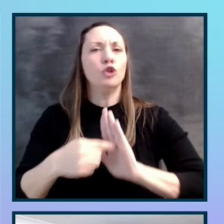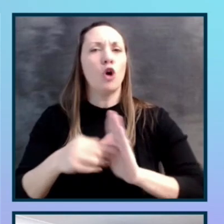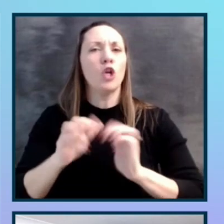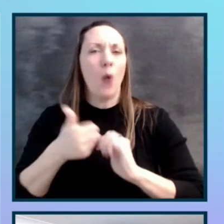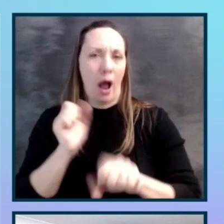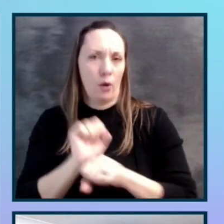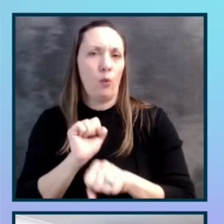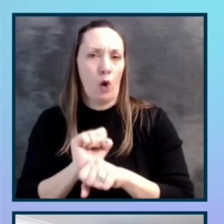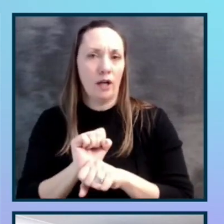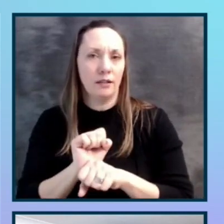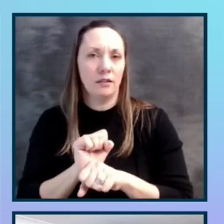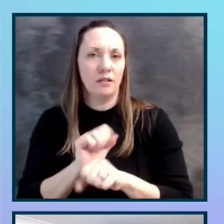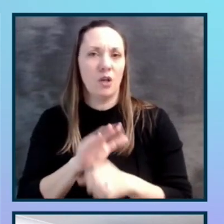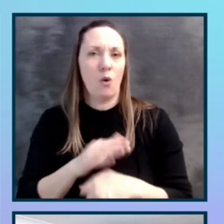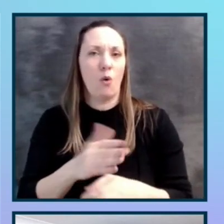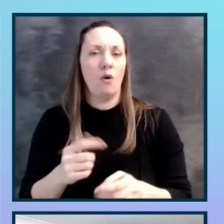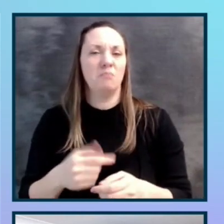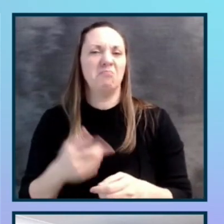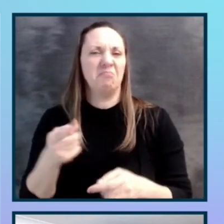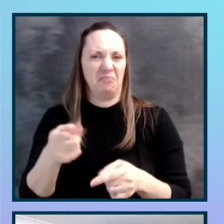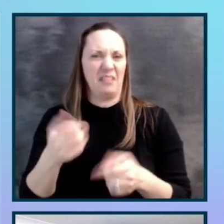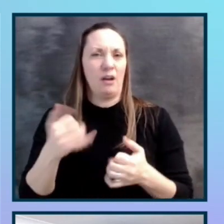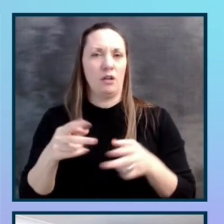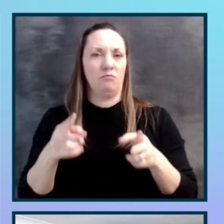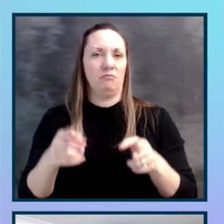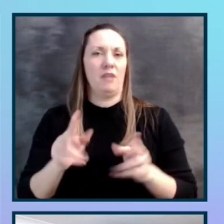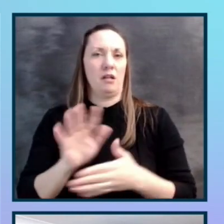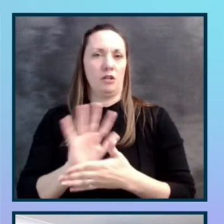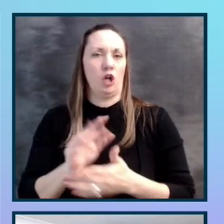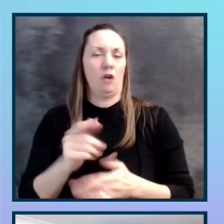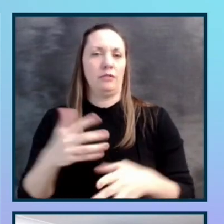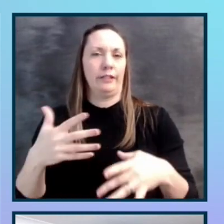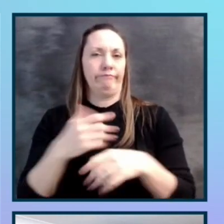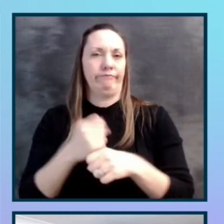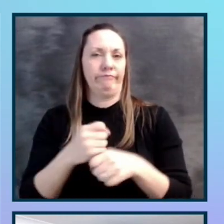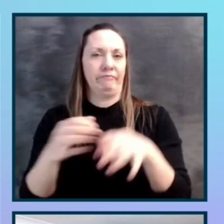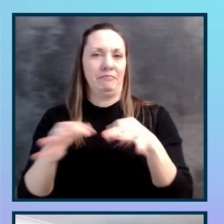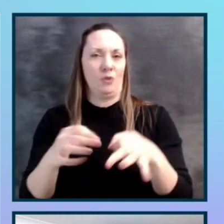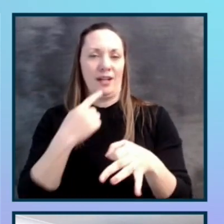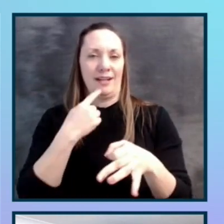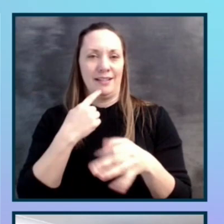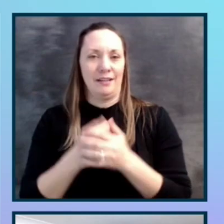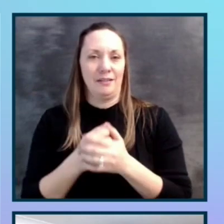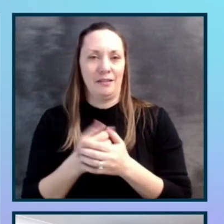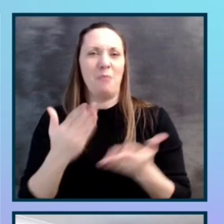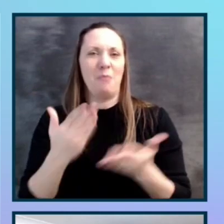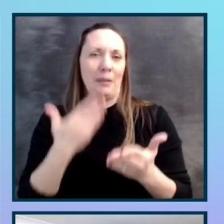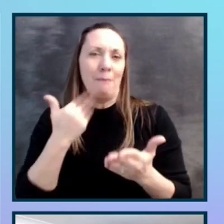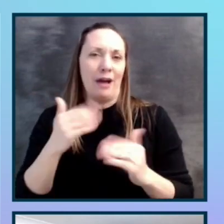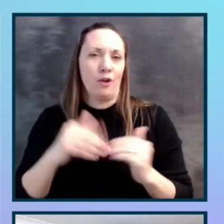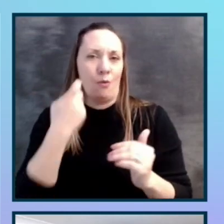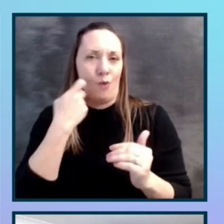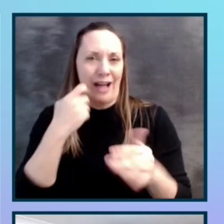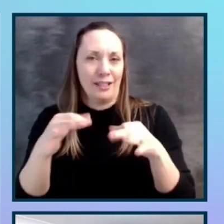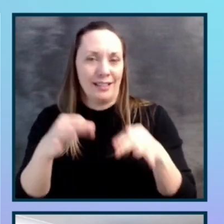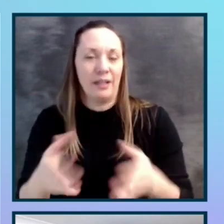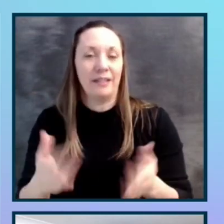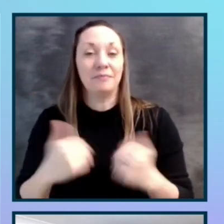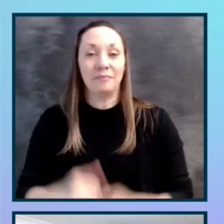So, I'll let my past self reiterate what I've just said, possibly in a far better fashion than I've just done. Waiting for a fish.